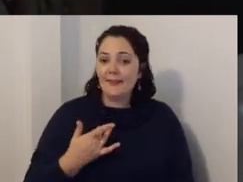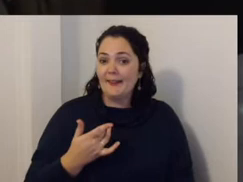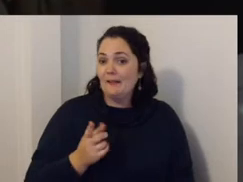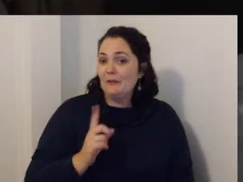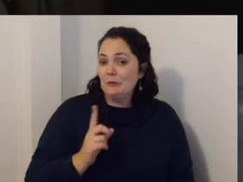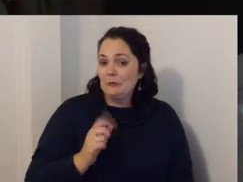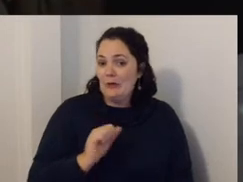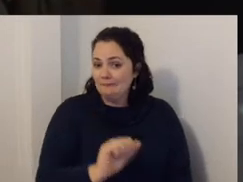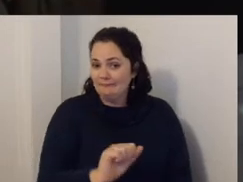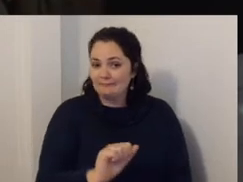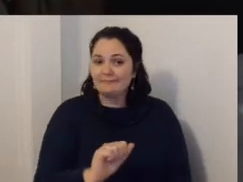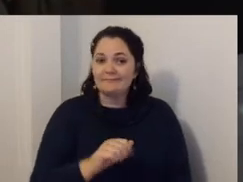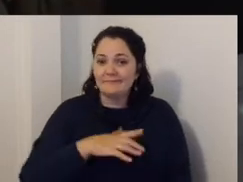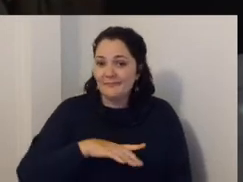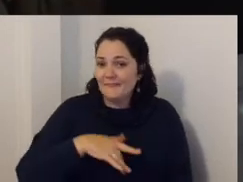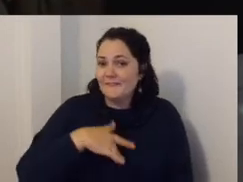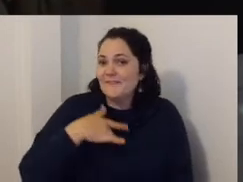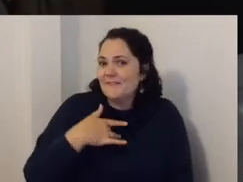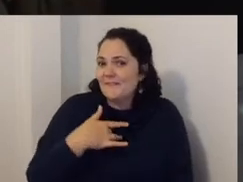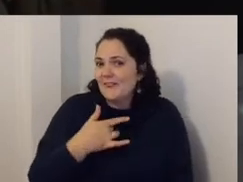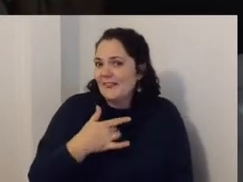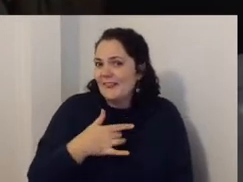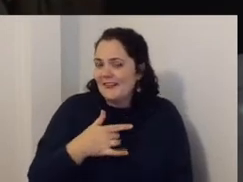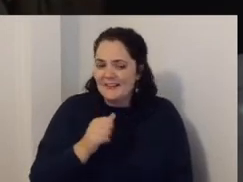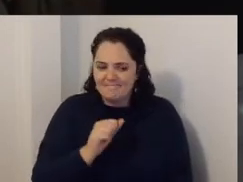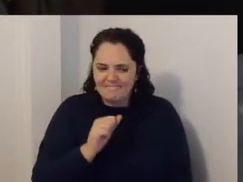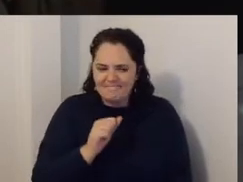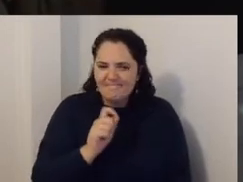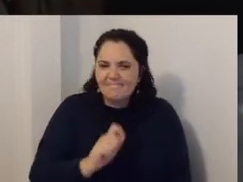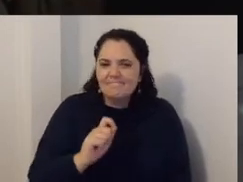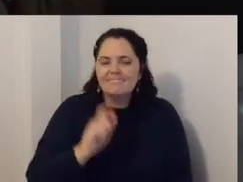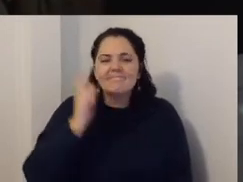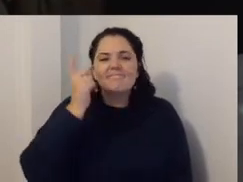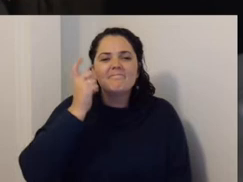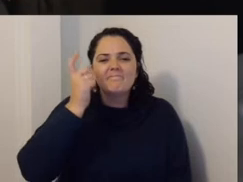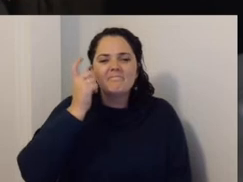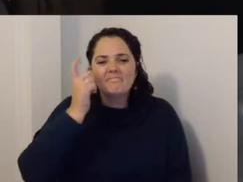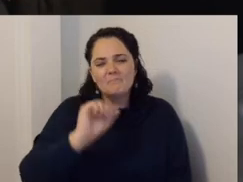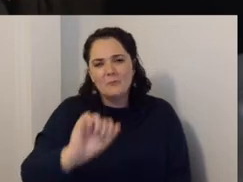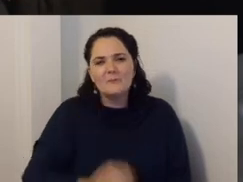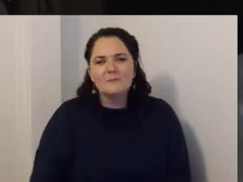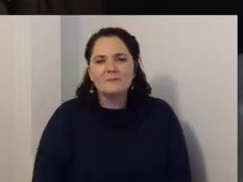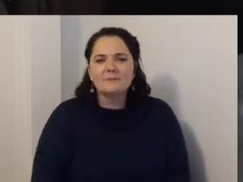type of working looks like and feels like when you use the powdered graphite or powder charcoal